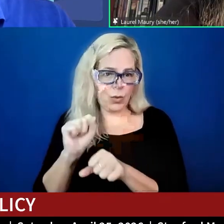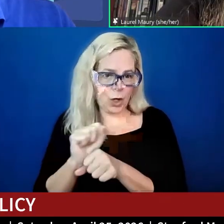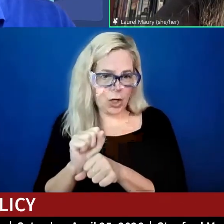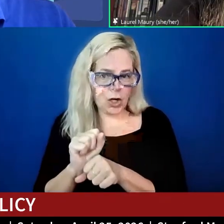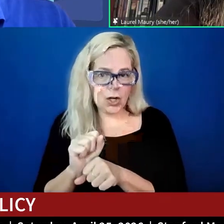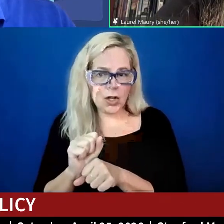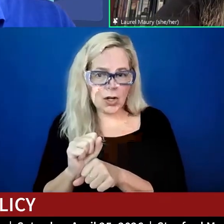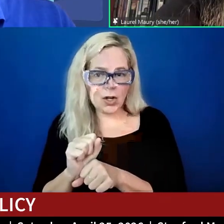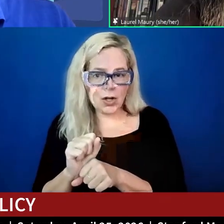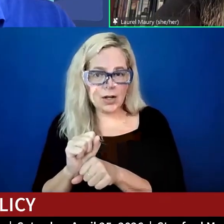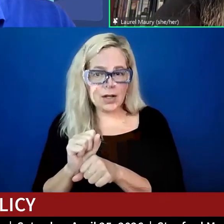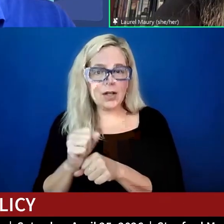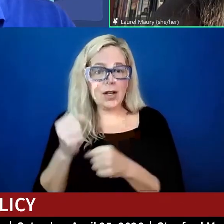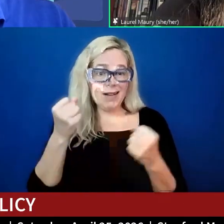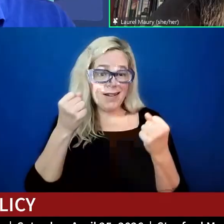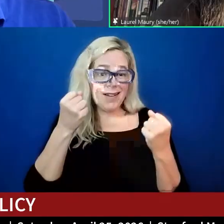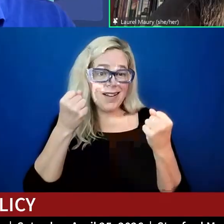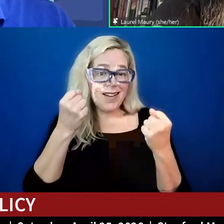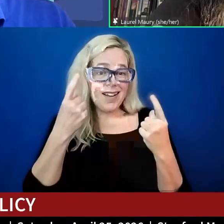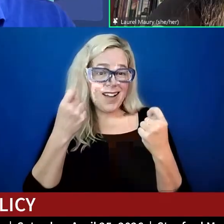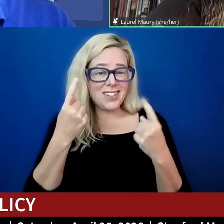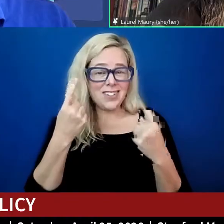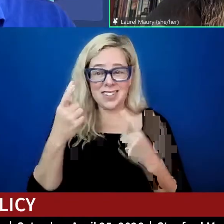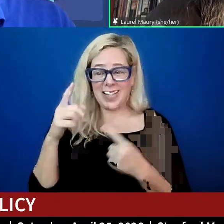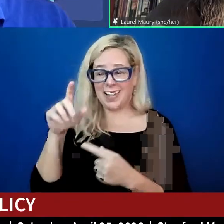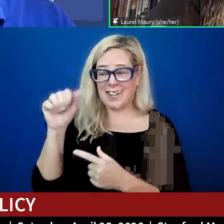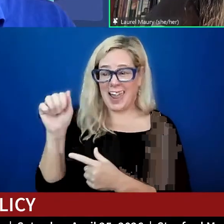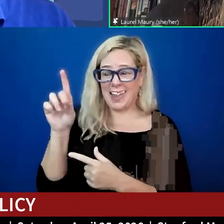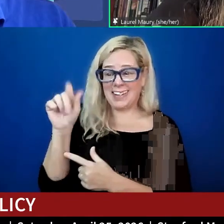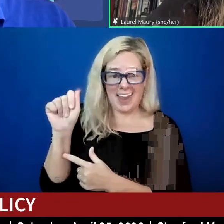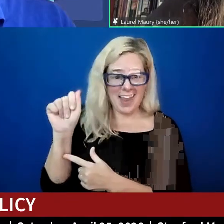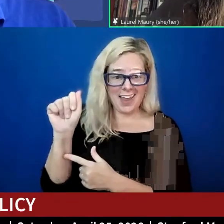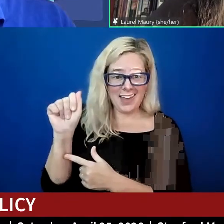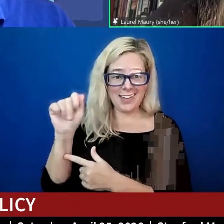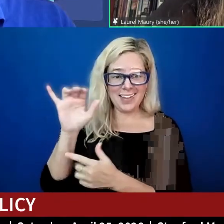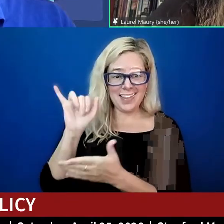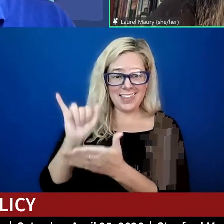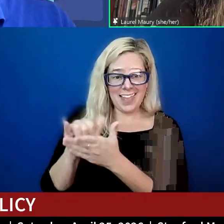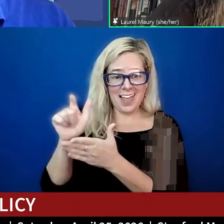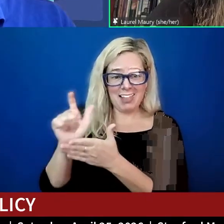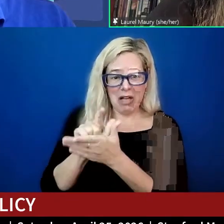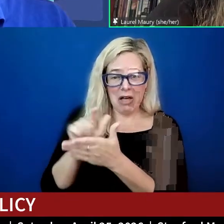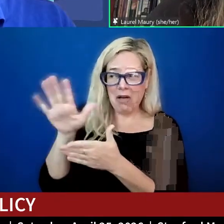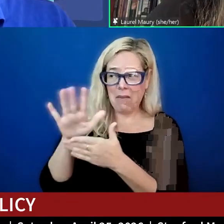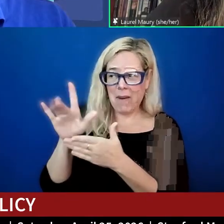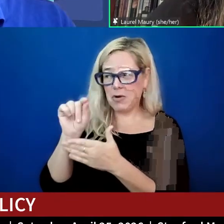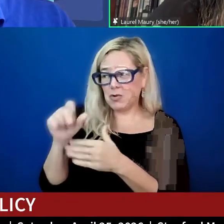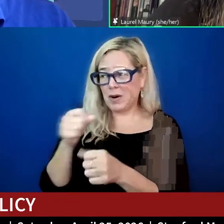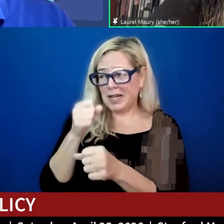is 20 years of work. That's about how long the ADA took to pass since the first um things in the